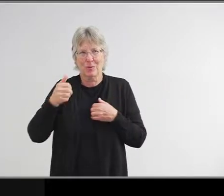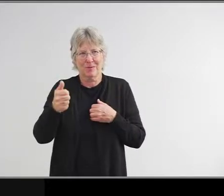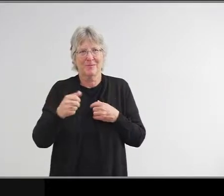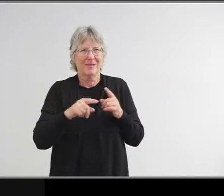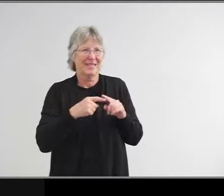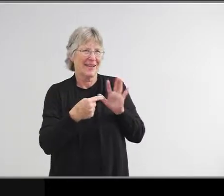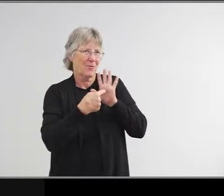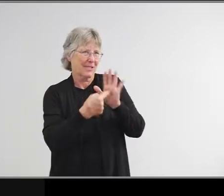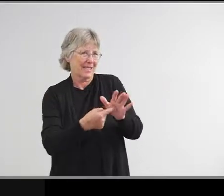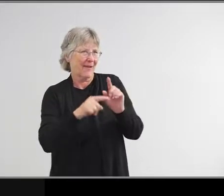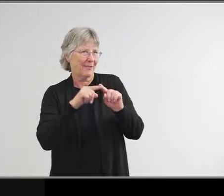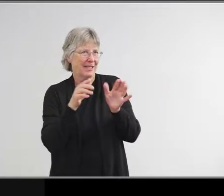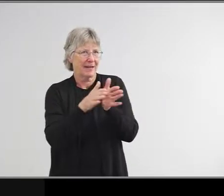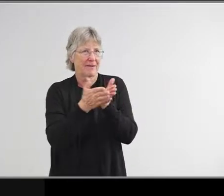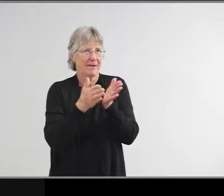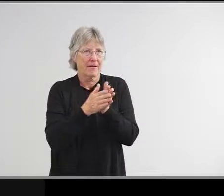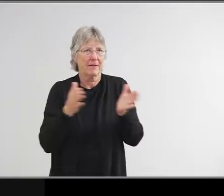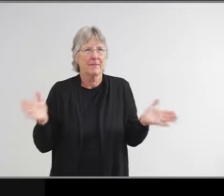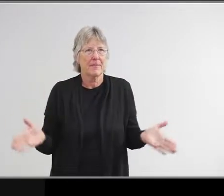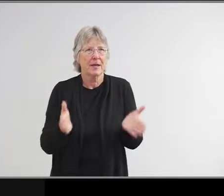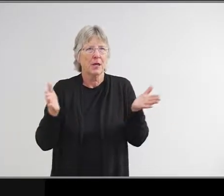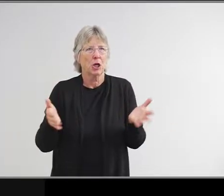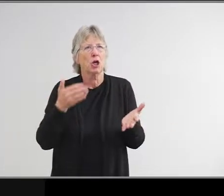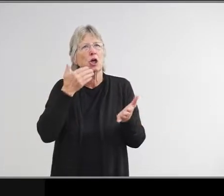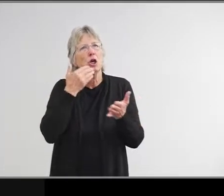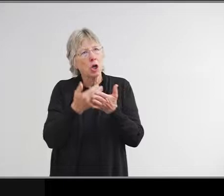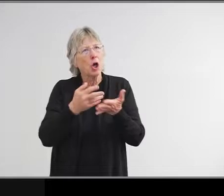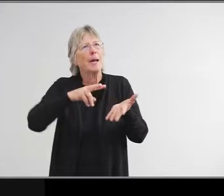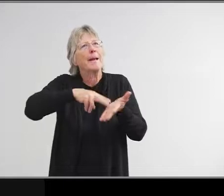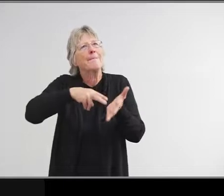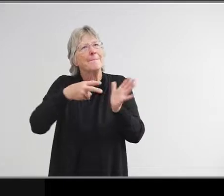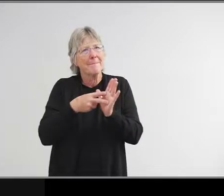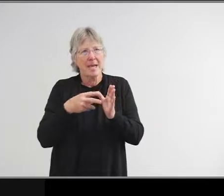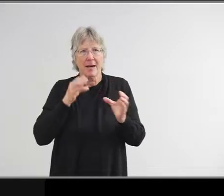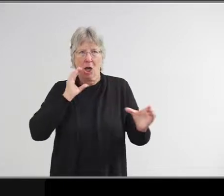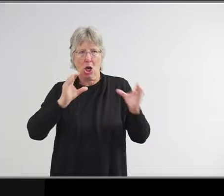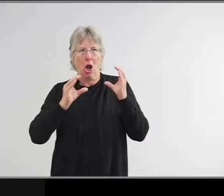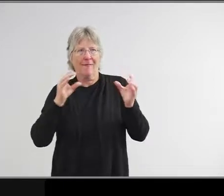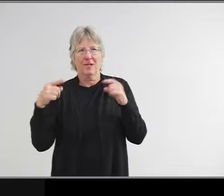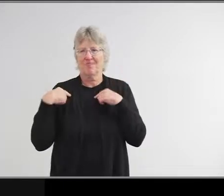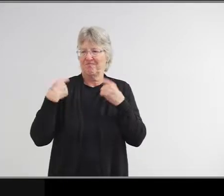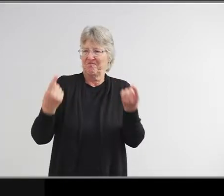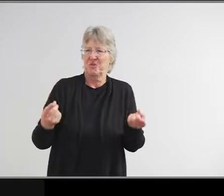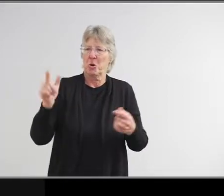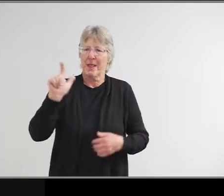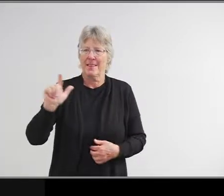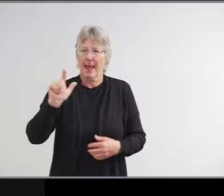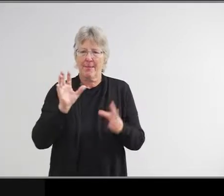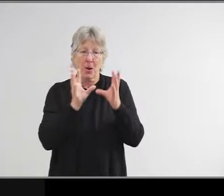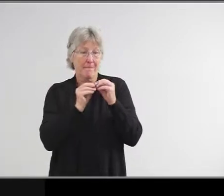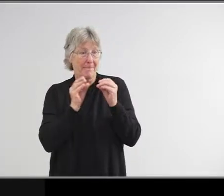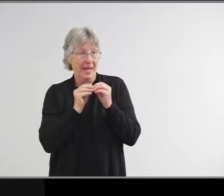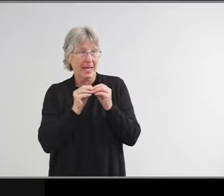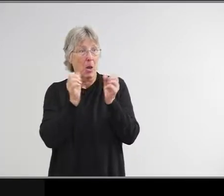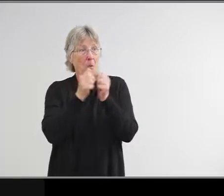that have elicited rich and meaningful conversations with students this year during my library sessions. Through these books, students have been able to discuss